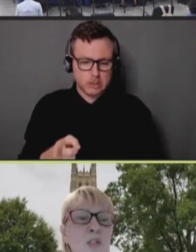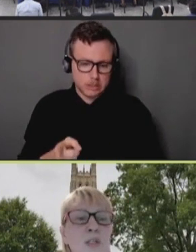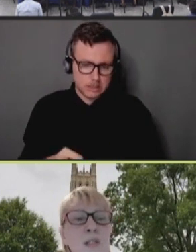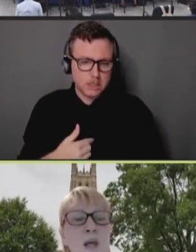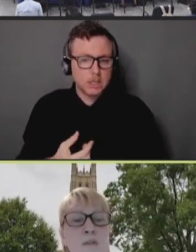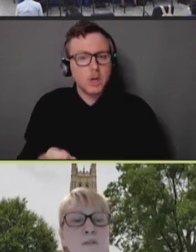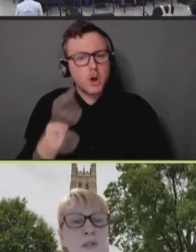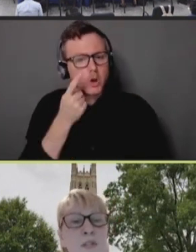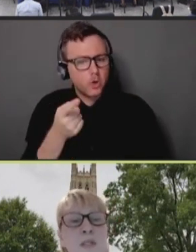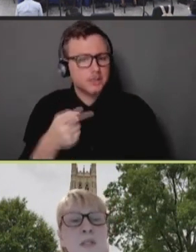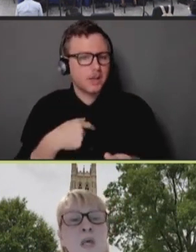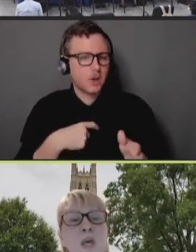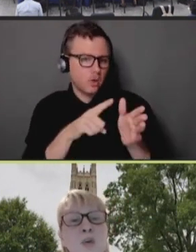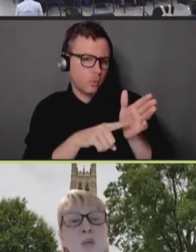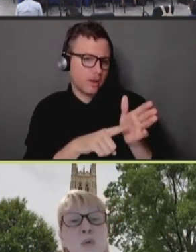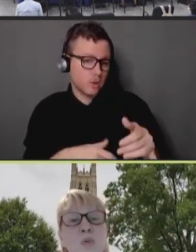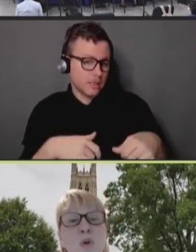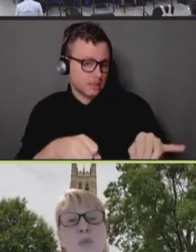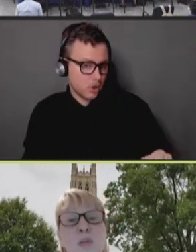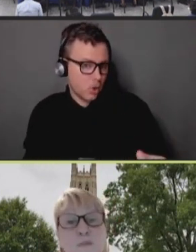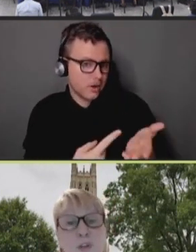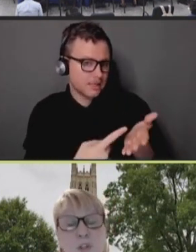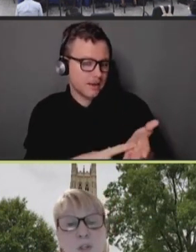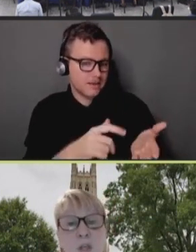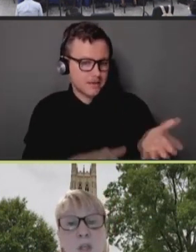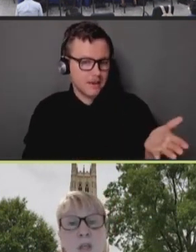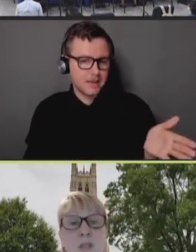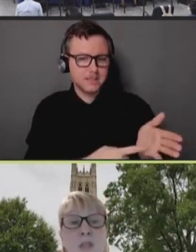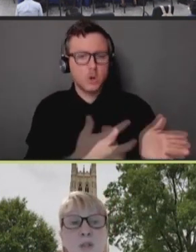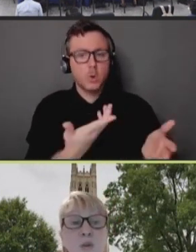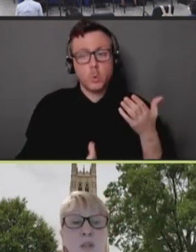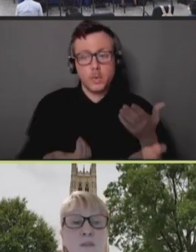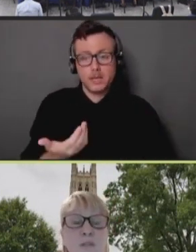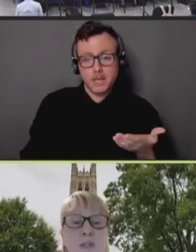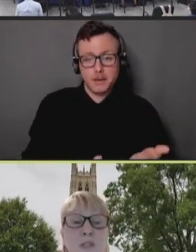This life vaccine may be more beneficial than non-life vaccines.